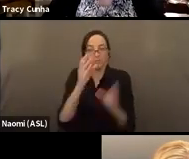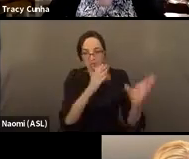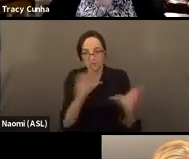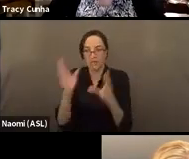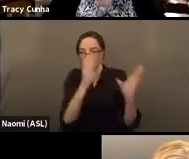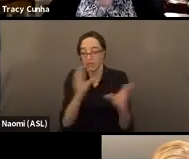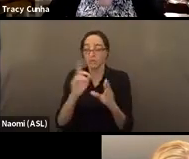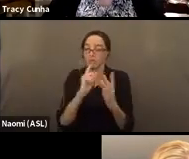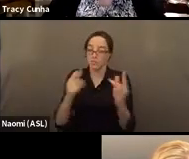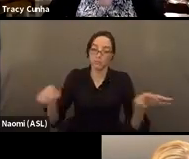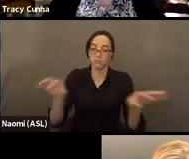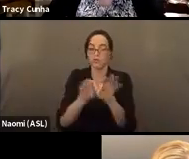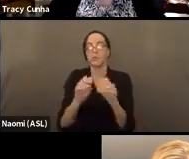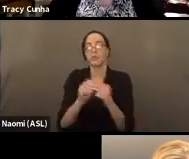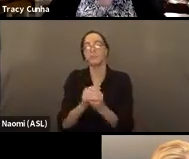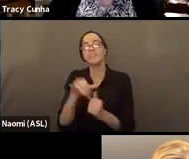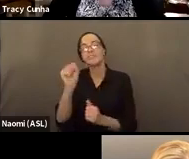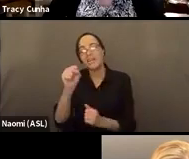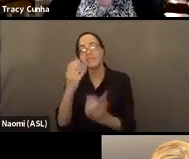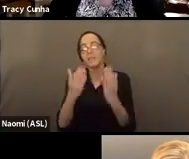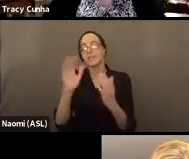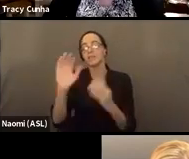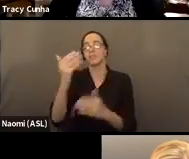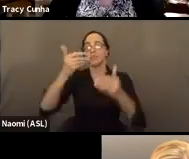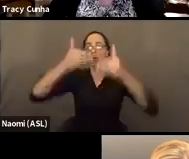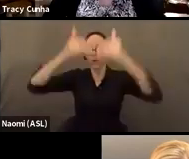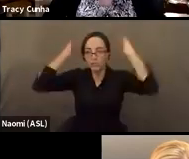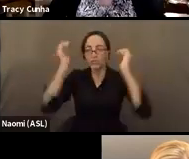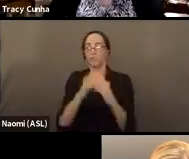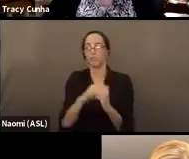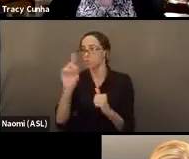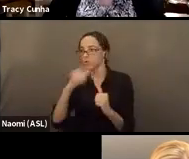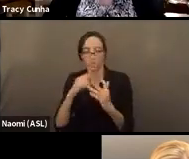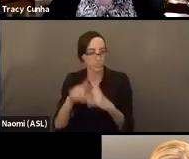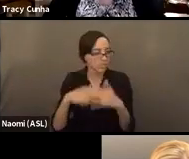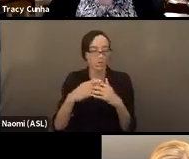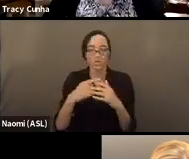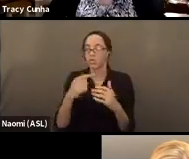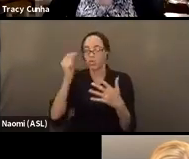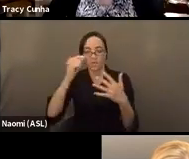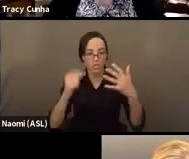start it's expensive i need all these things for my grab bag we can really help you break that down